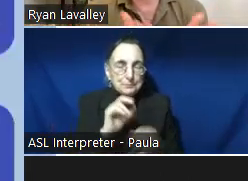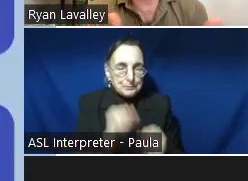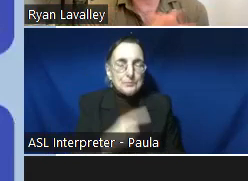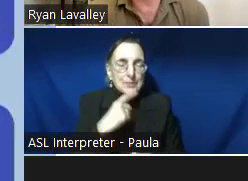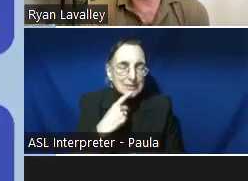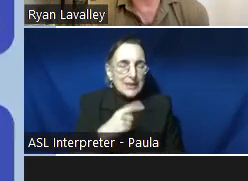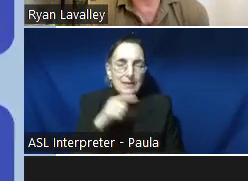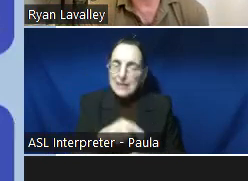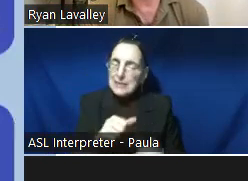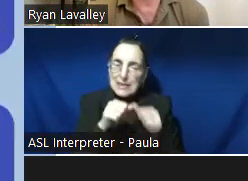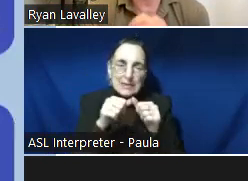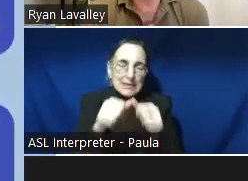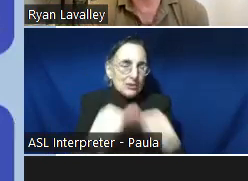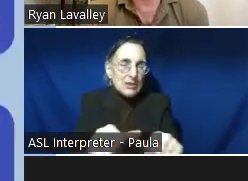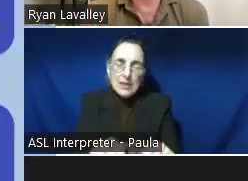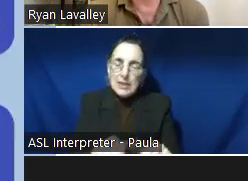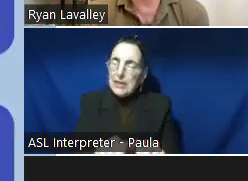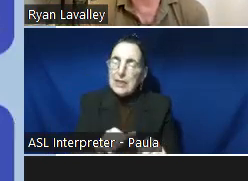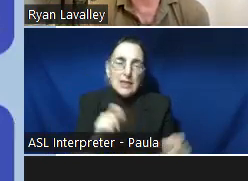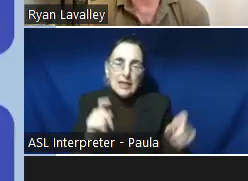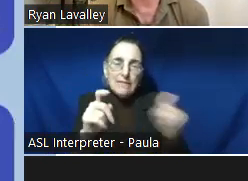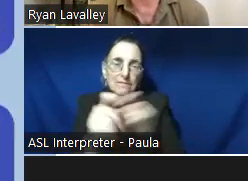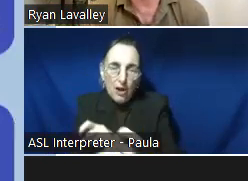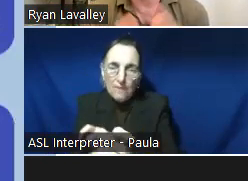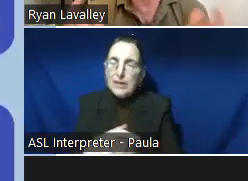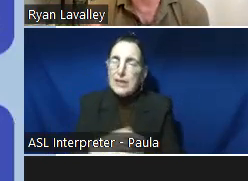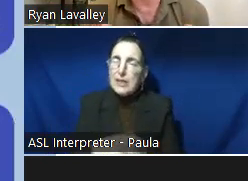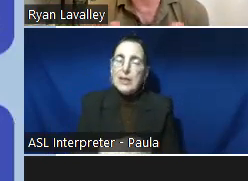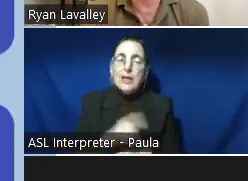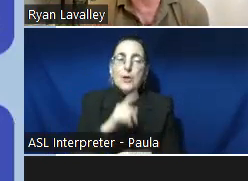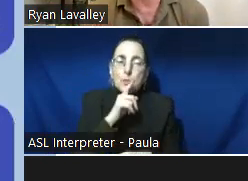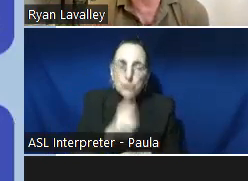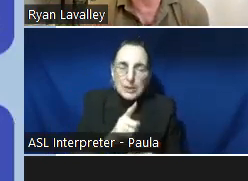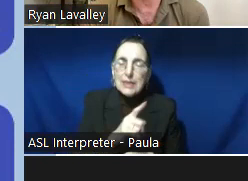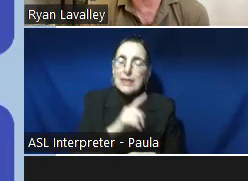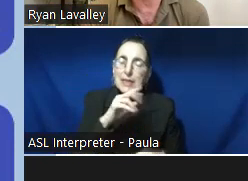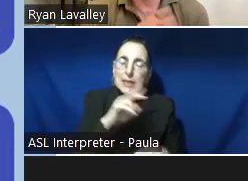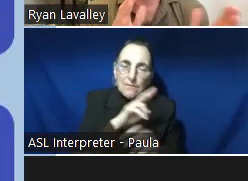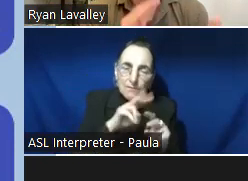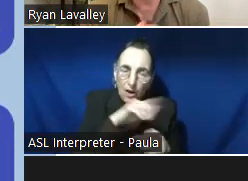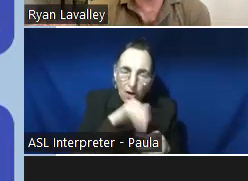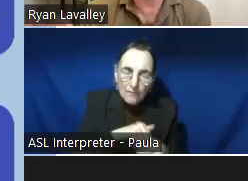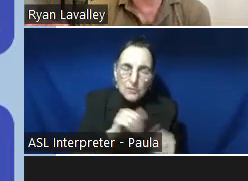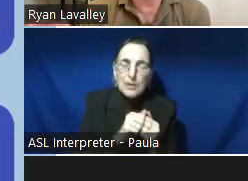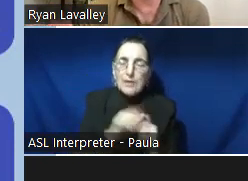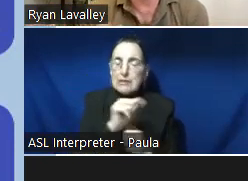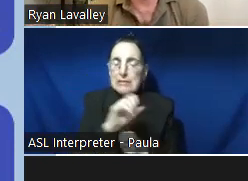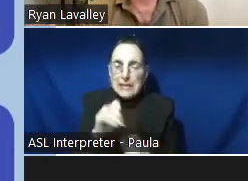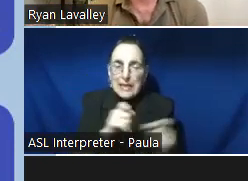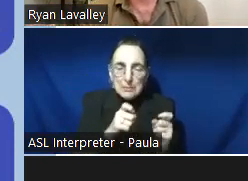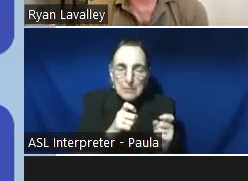were adding a crew that is getting into data and structuring it that helps people move through the